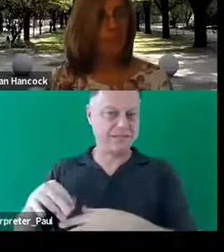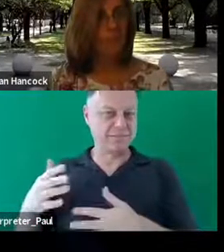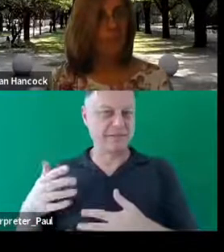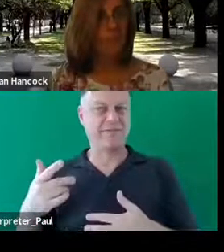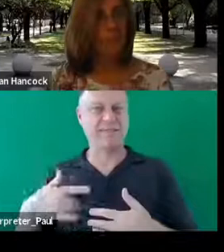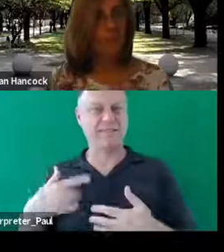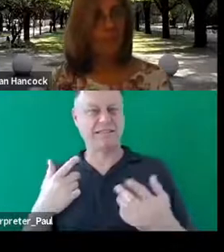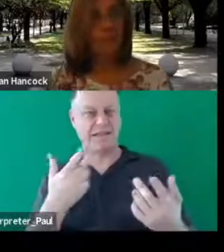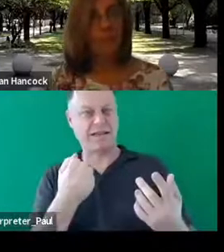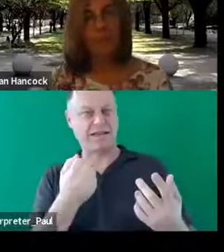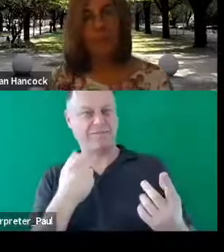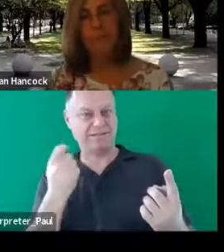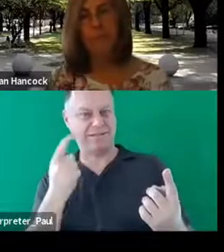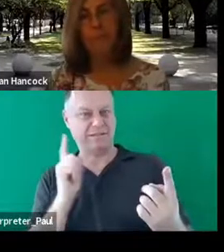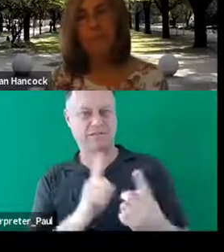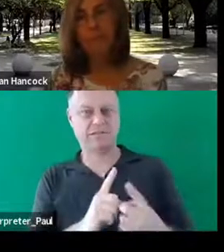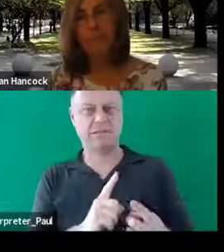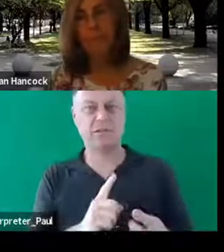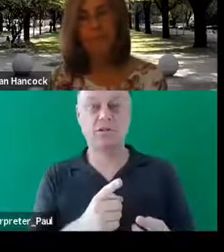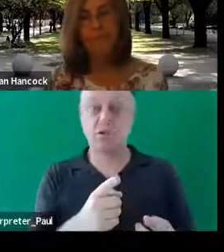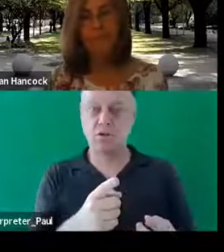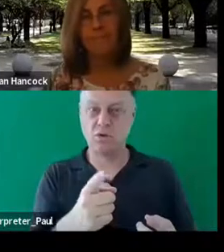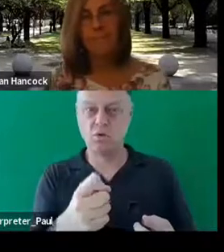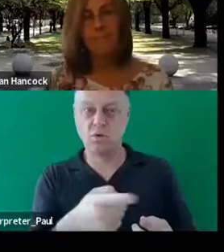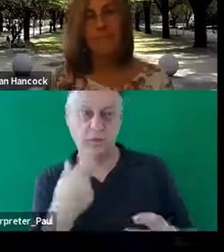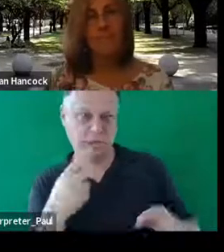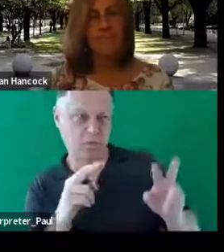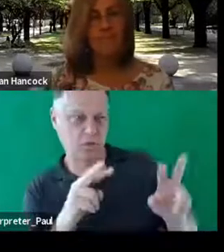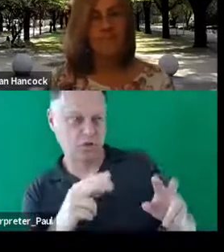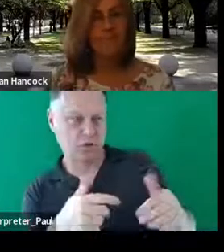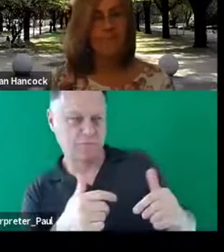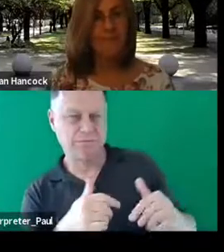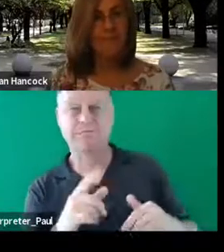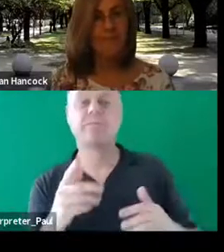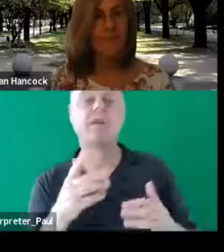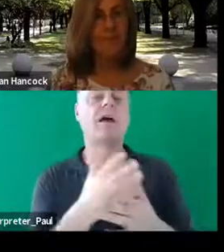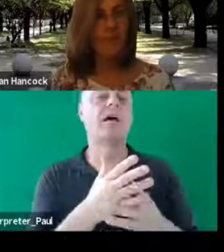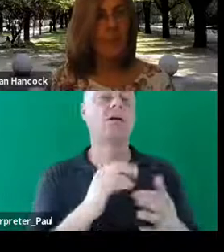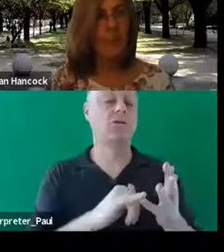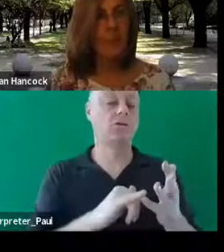We’re watching this space. We’re watching this space. Yes. DEBBIE: I might ask Susan too – sorry, Katy.